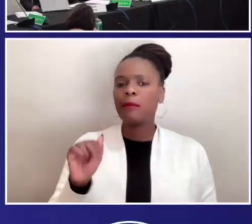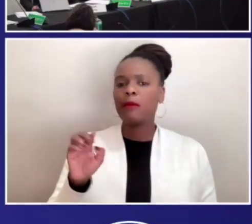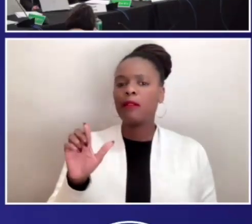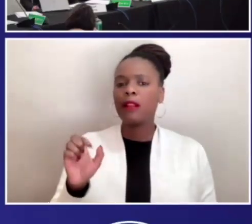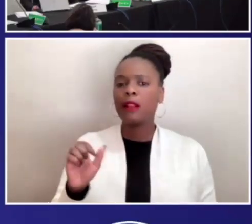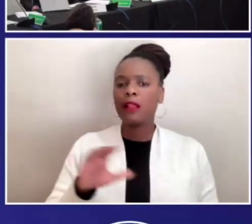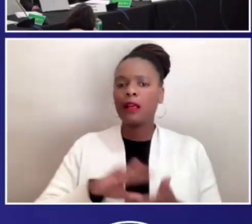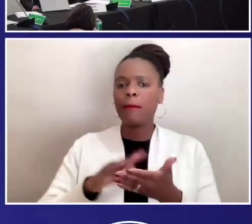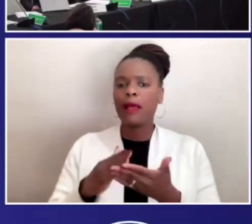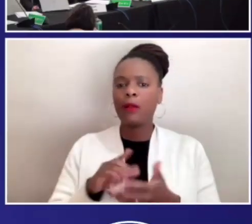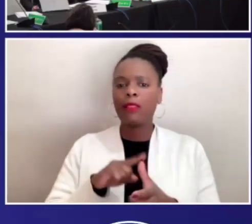What is supposed to happen?